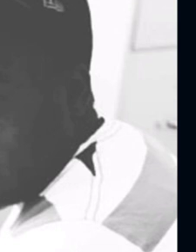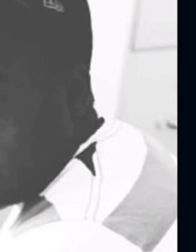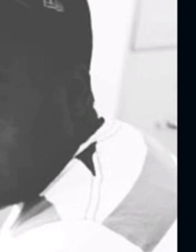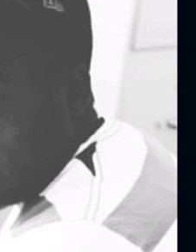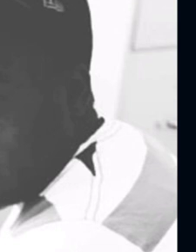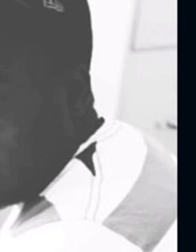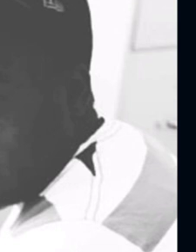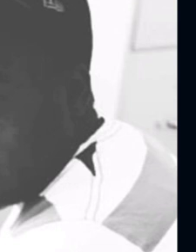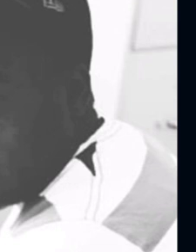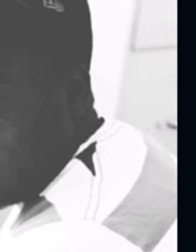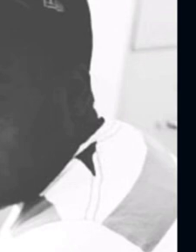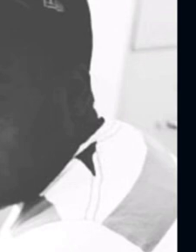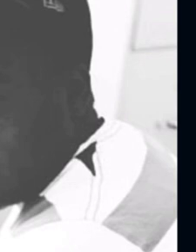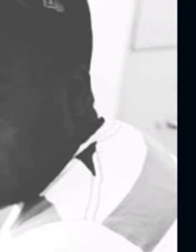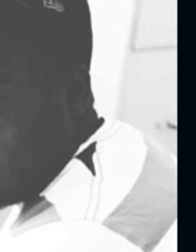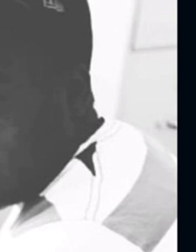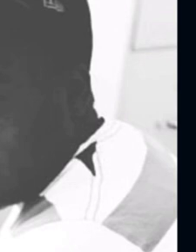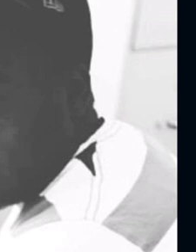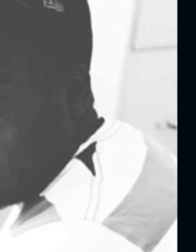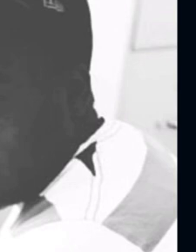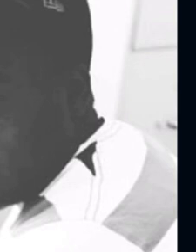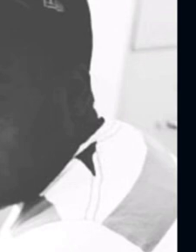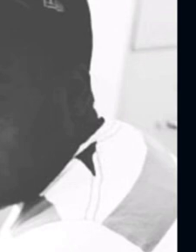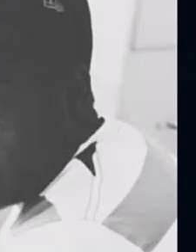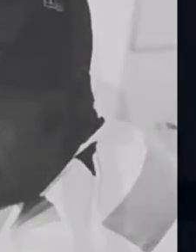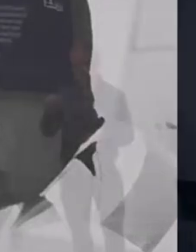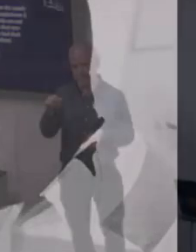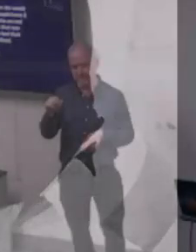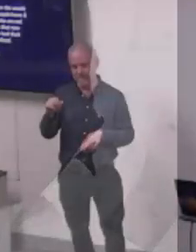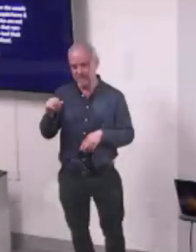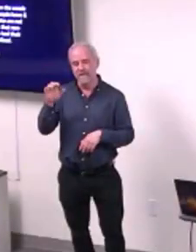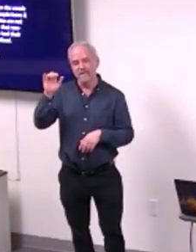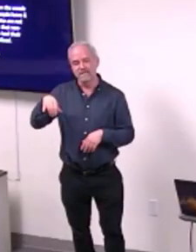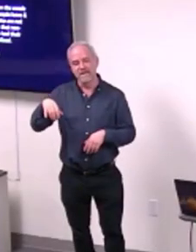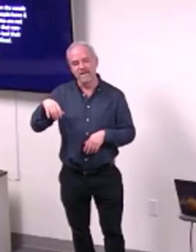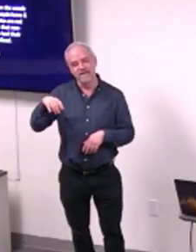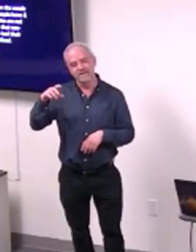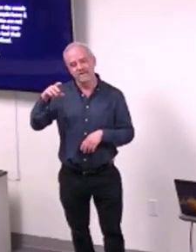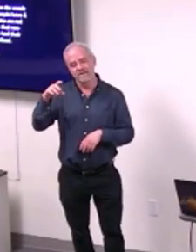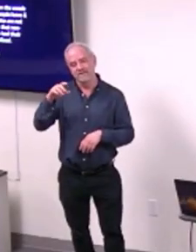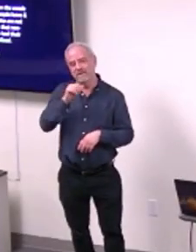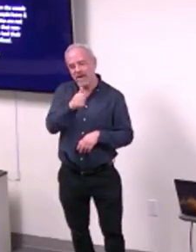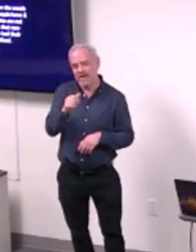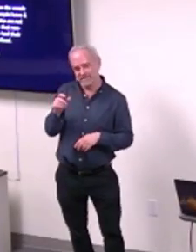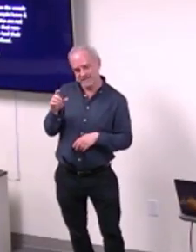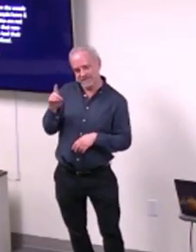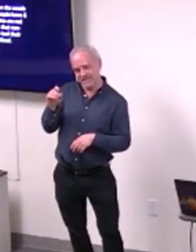Is that non-disabled people have had their dependencies normalized." And so I think that that's really important